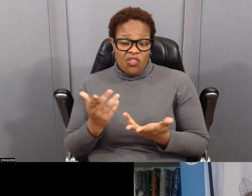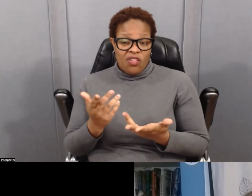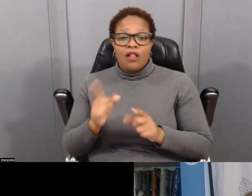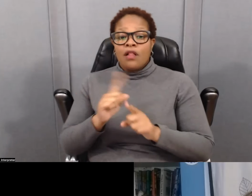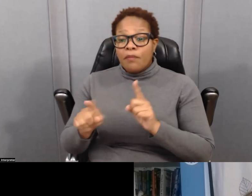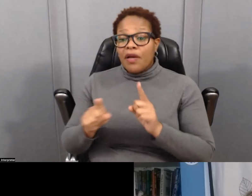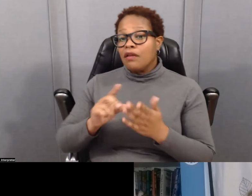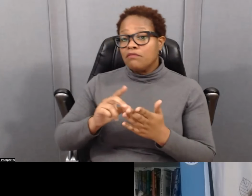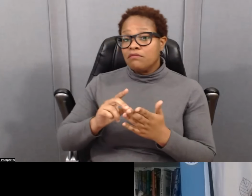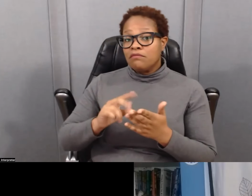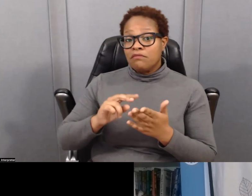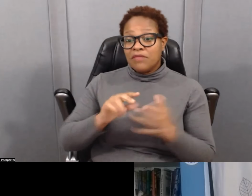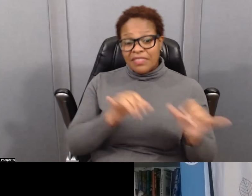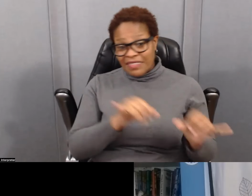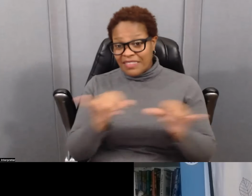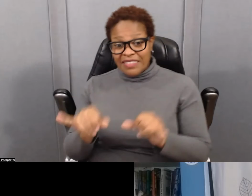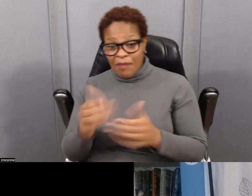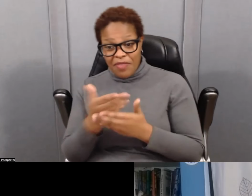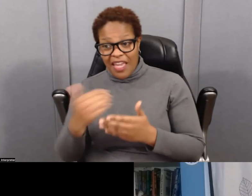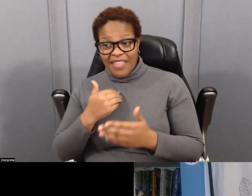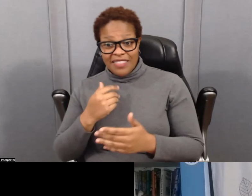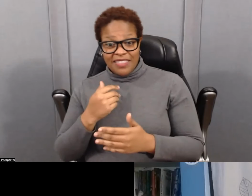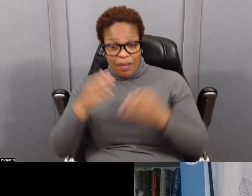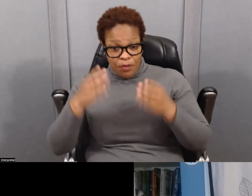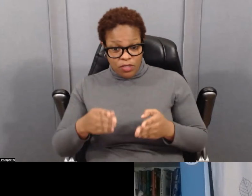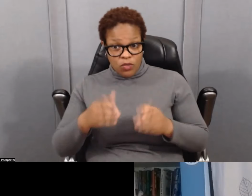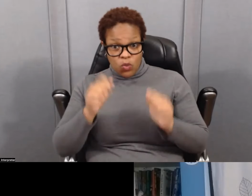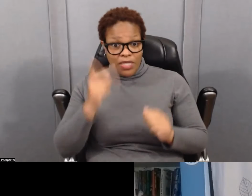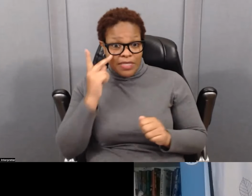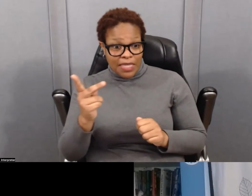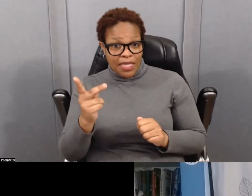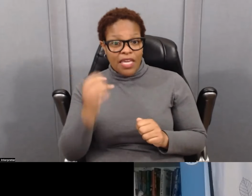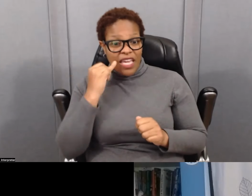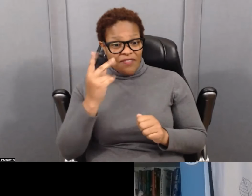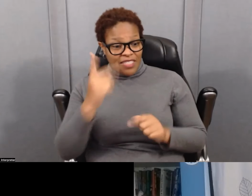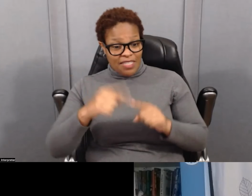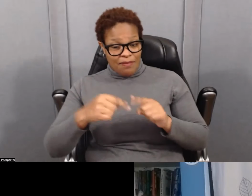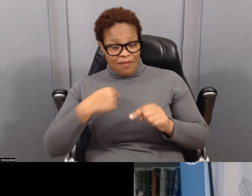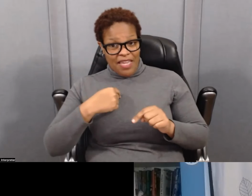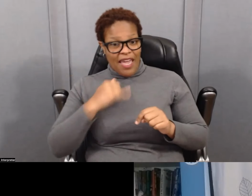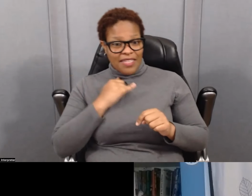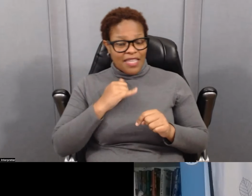it's the same thing as a sighted person, if a sighted person sees me as a brown skinned black man with a smooth shaven bald head,